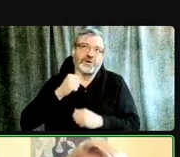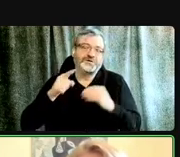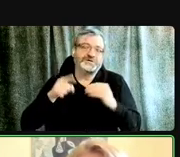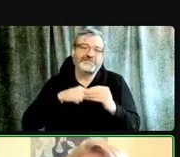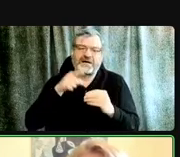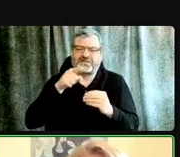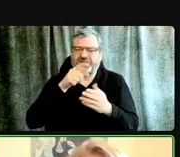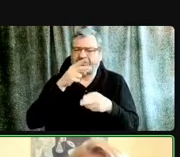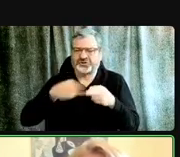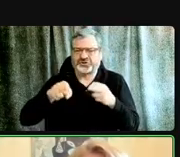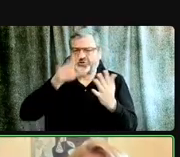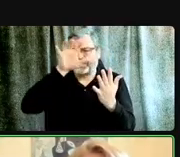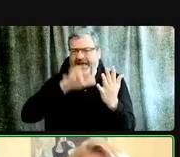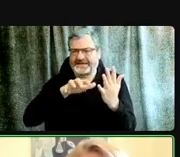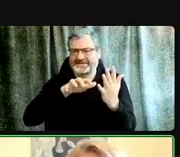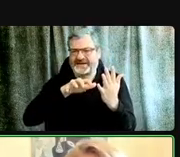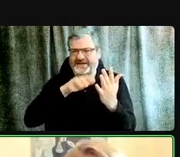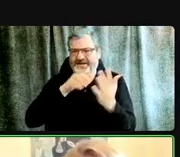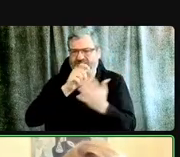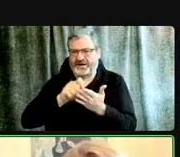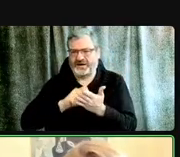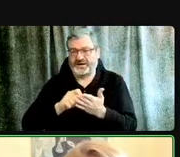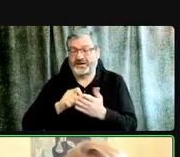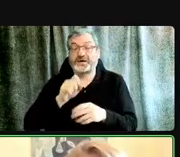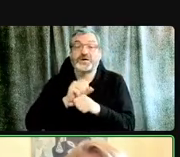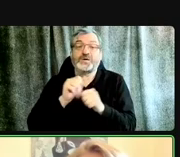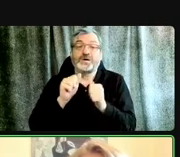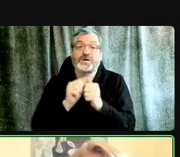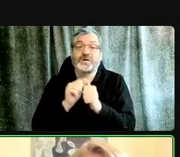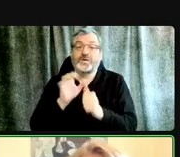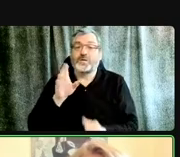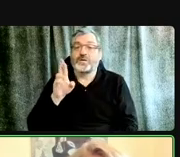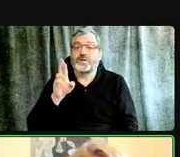is that we were able to work with the curators on staff as well as